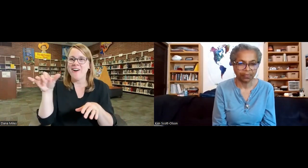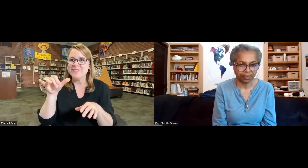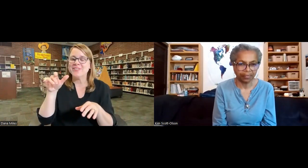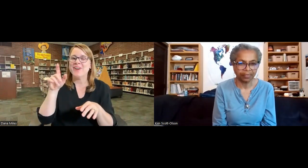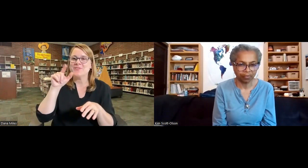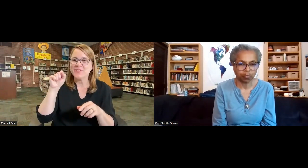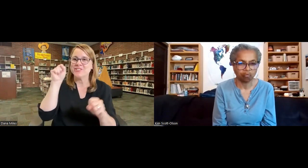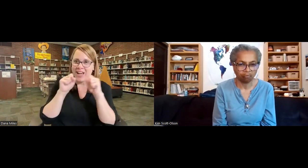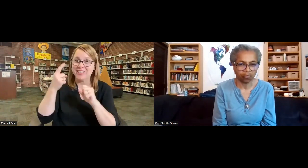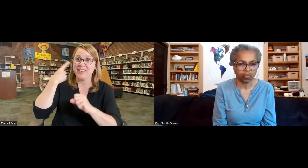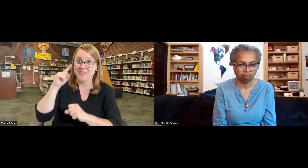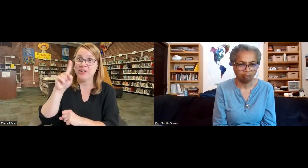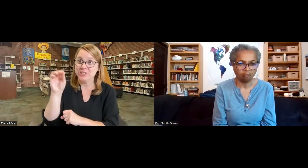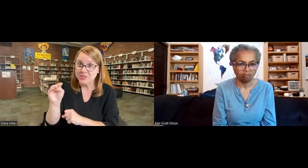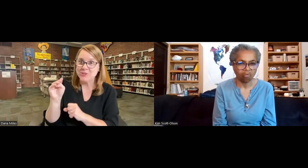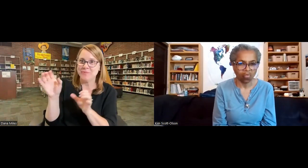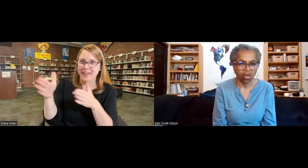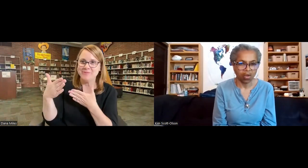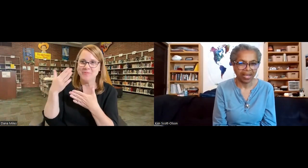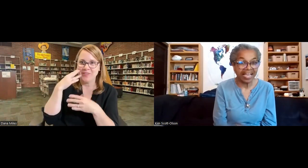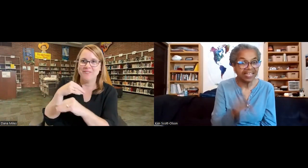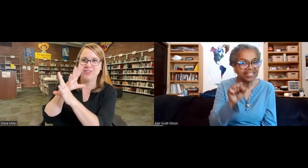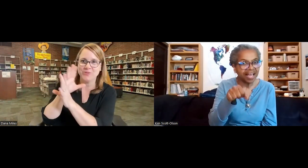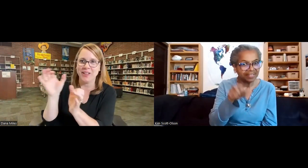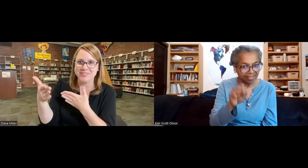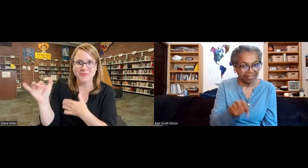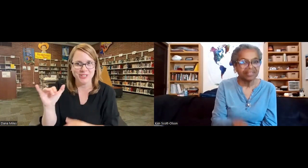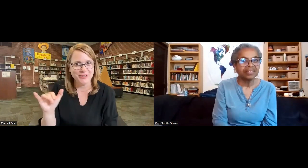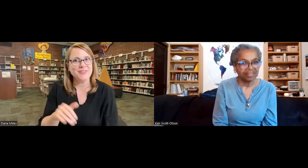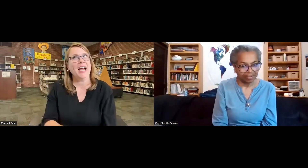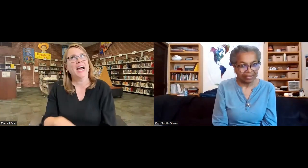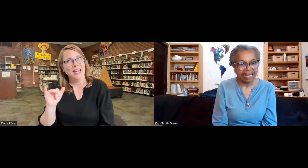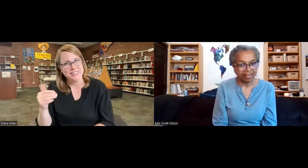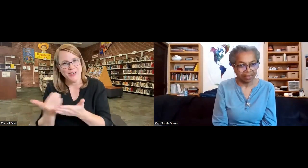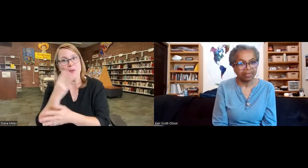So we also need to strategize for the Zoom classroom, the virtual classroom so to say.